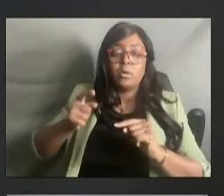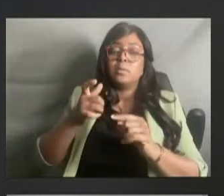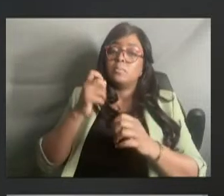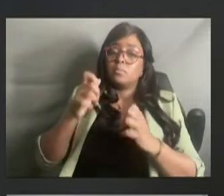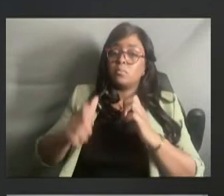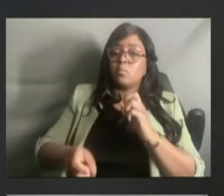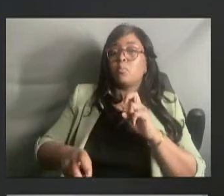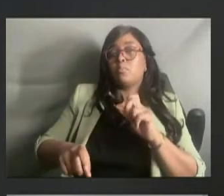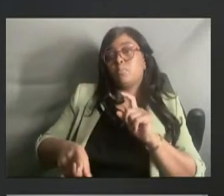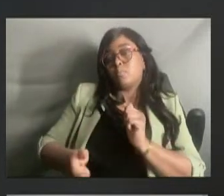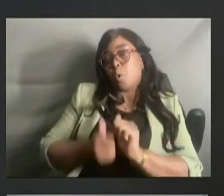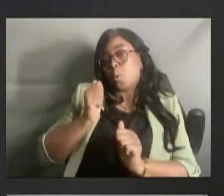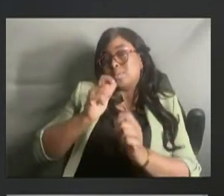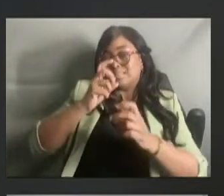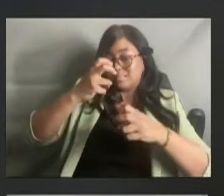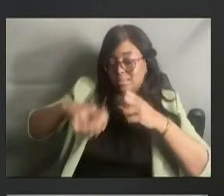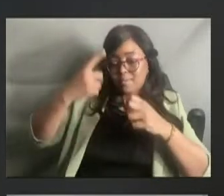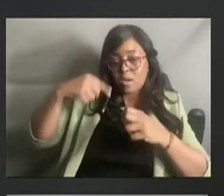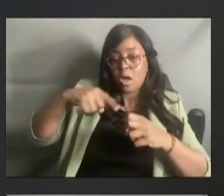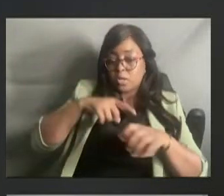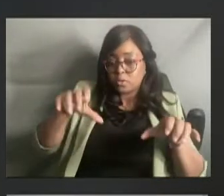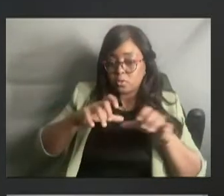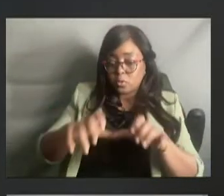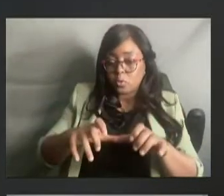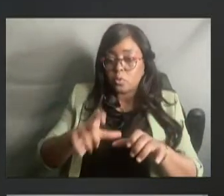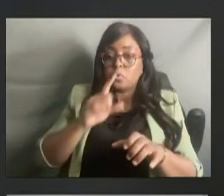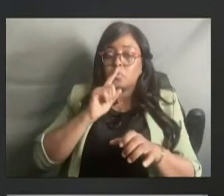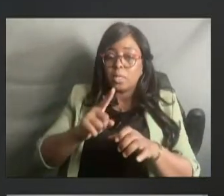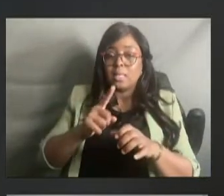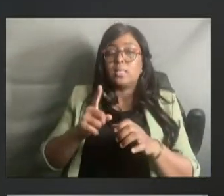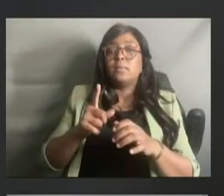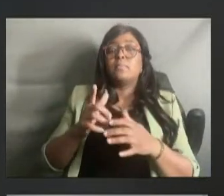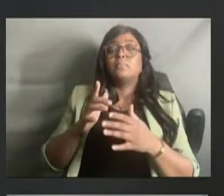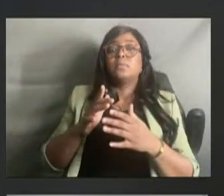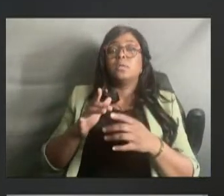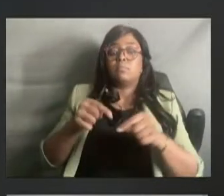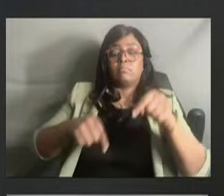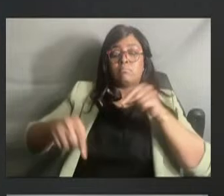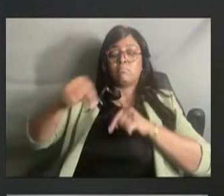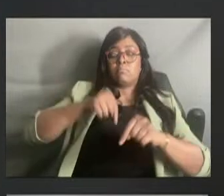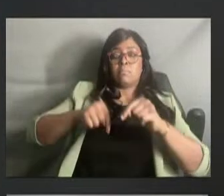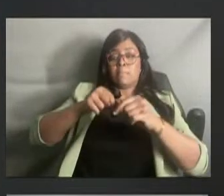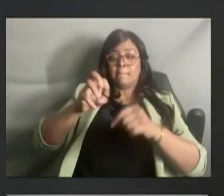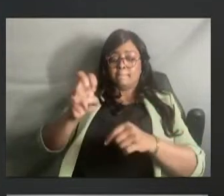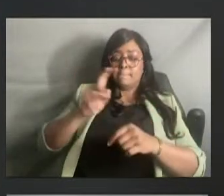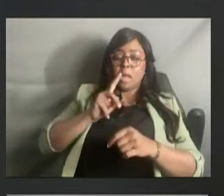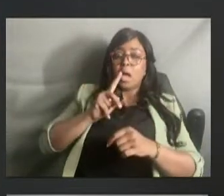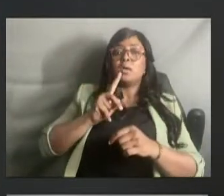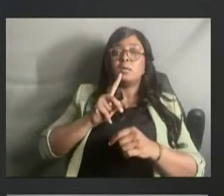most painful and difficult for